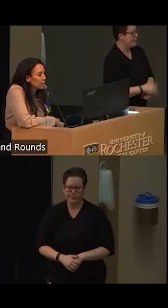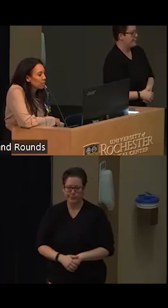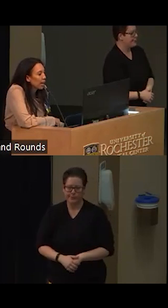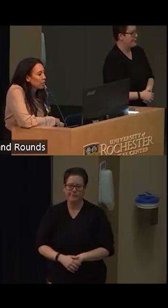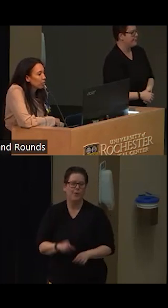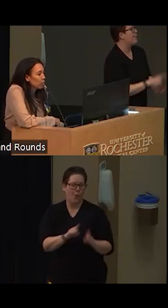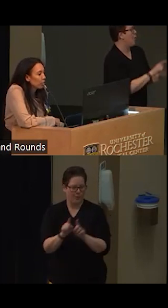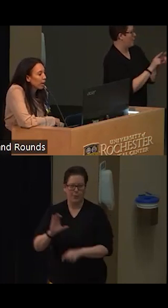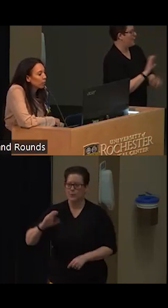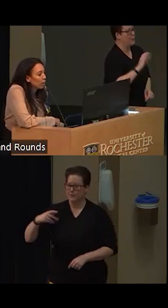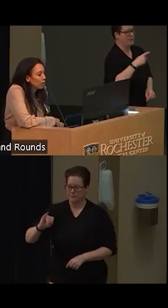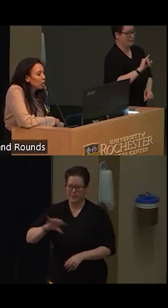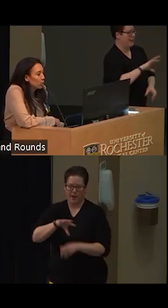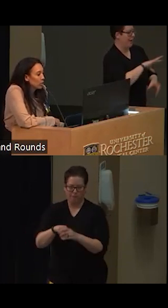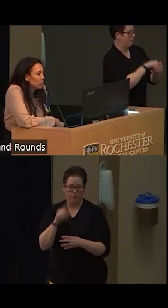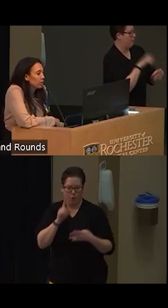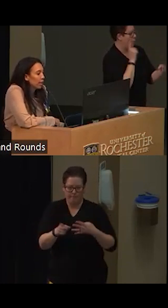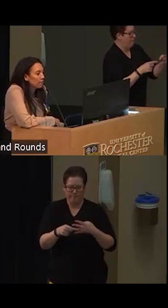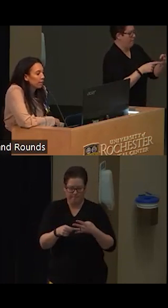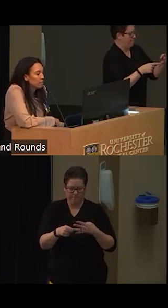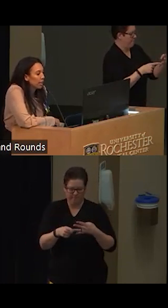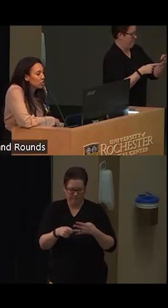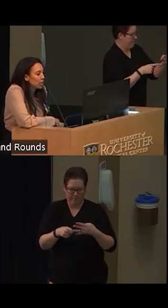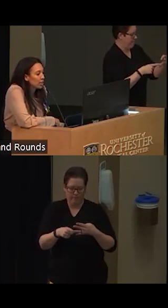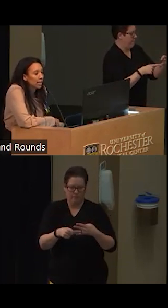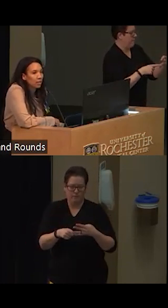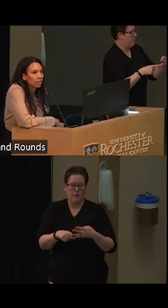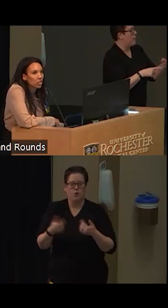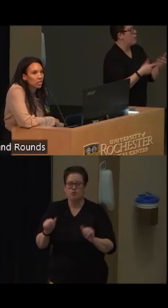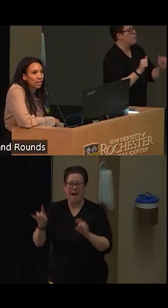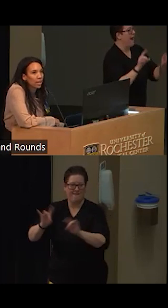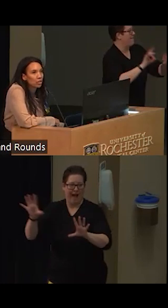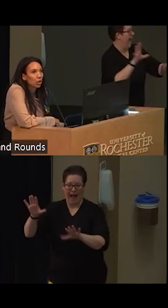CPI through our third outcome which is looking at violence mitigation and de-escalation techniques